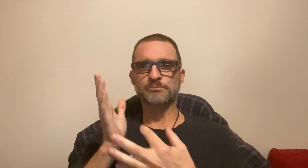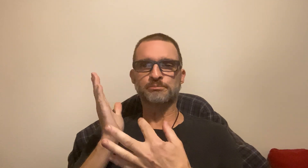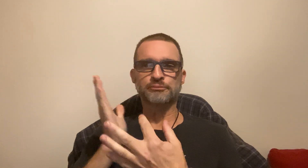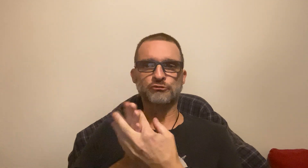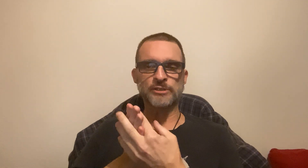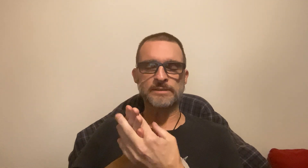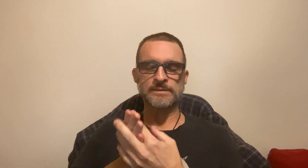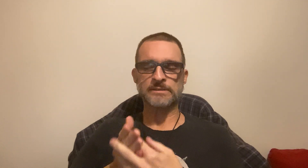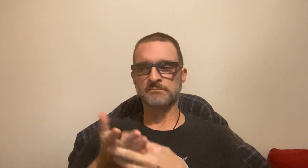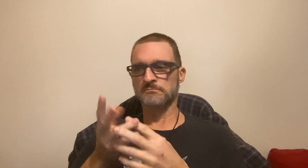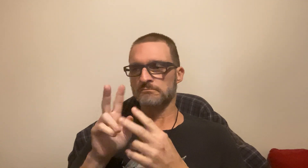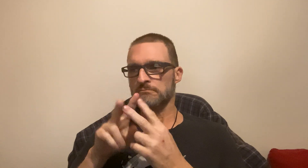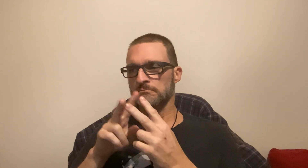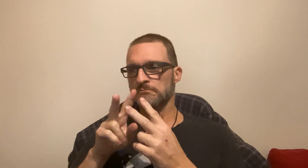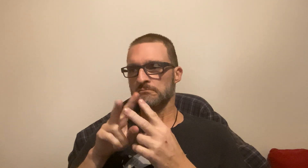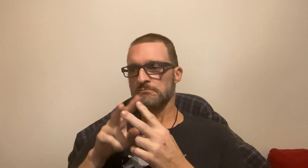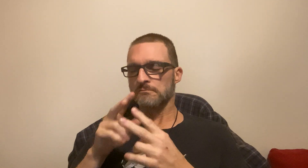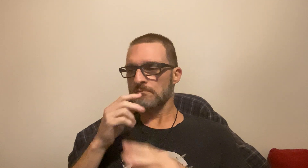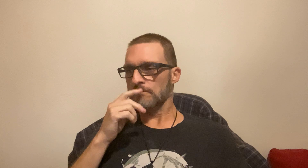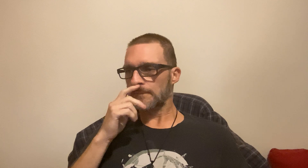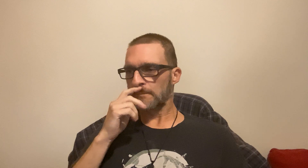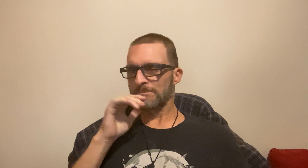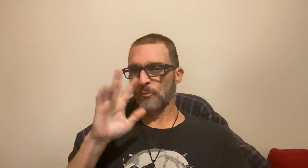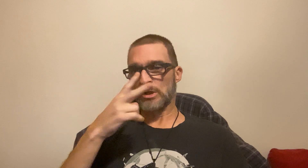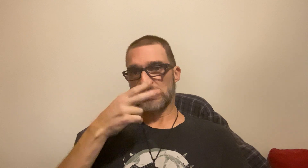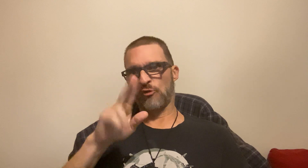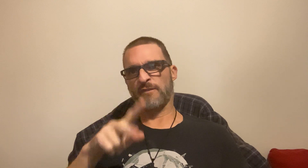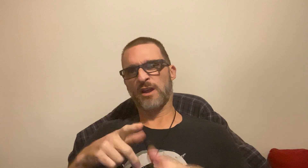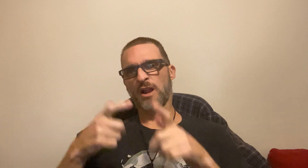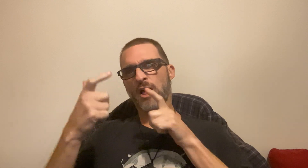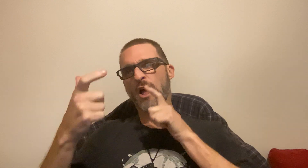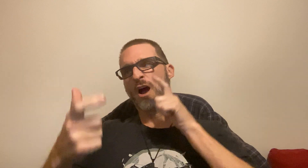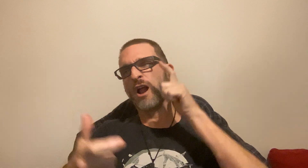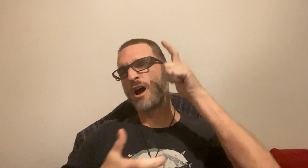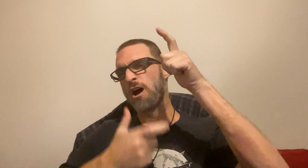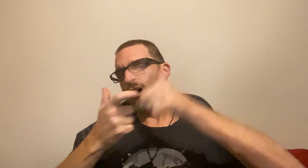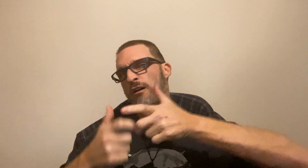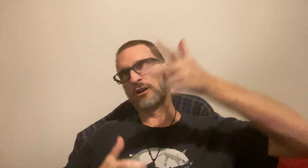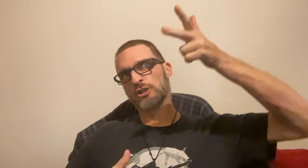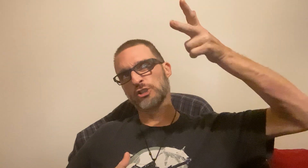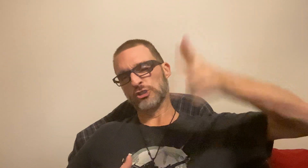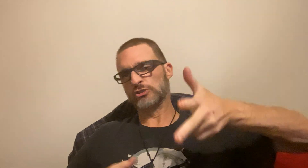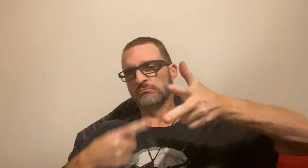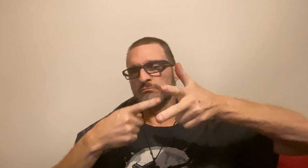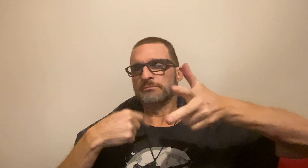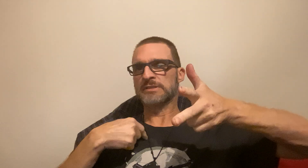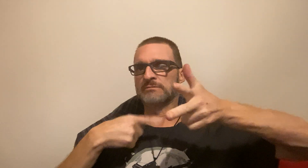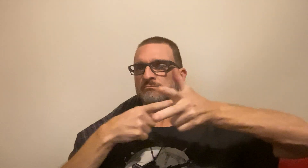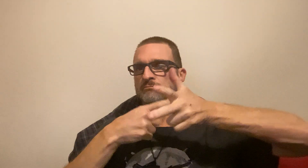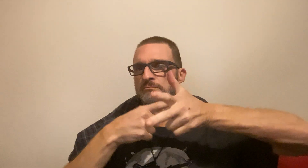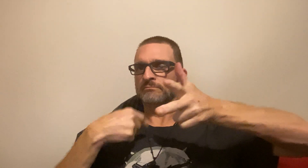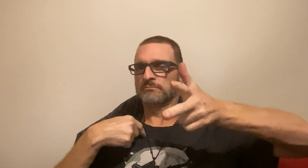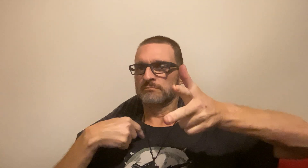I need to go to RV on break time. Either way. You will see RV -- VERY GIANT SIZE parked.